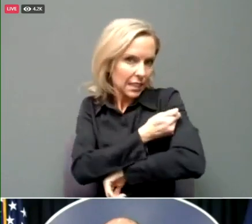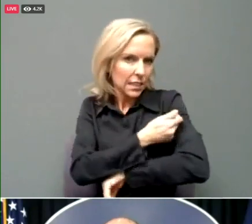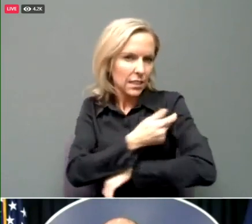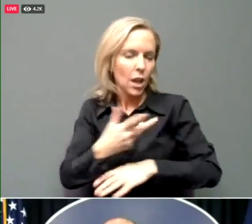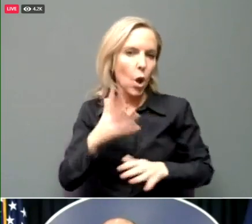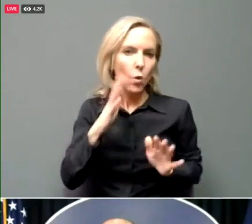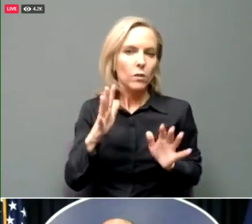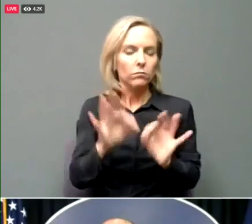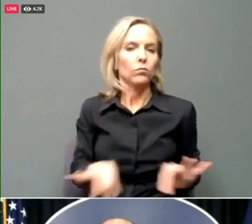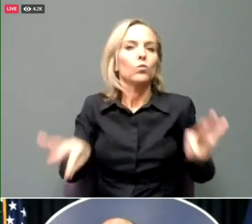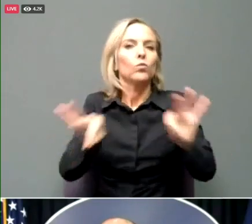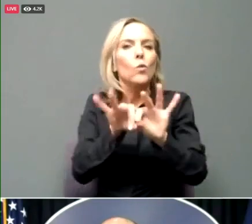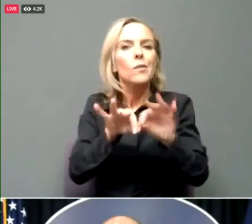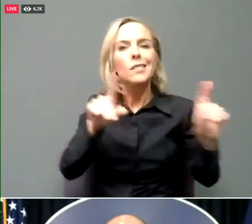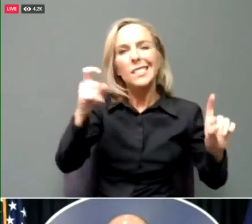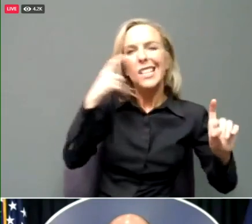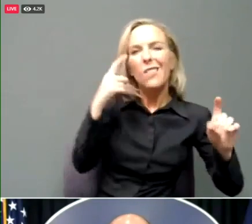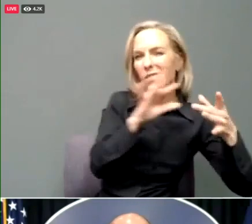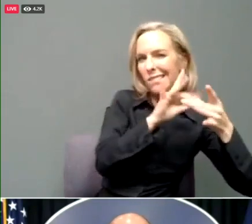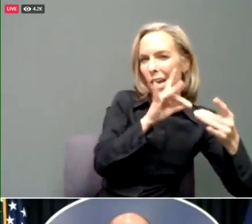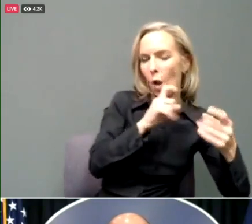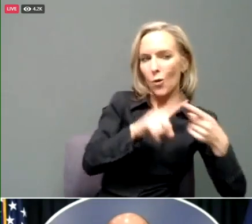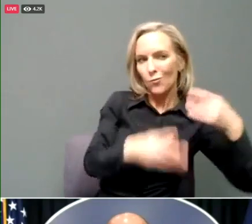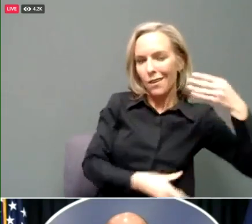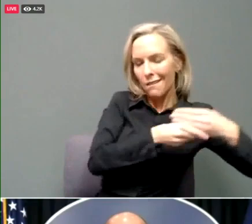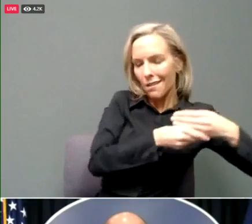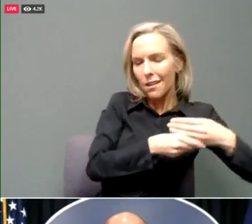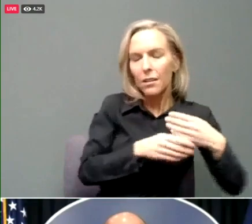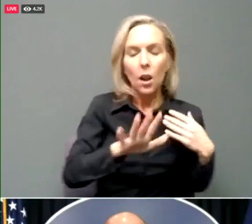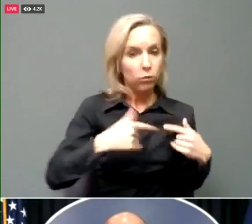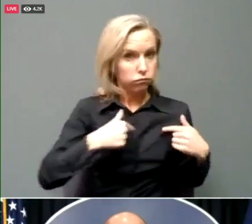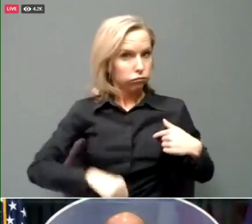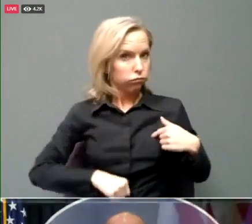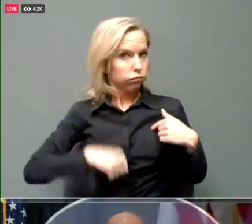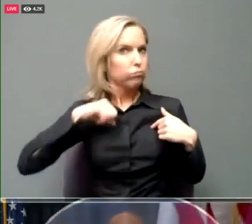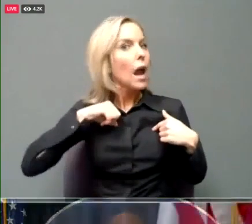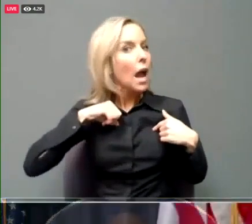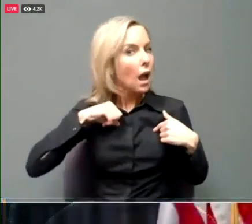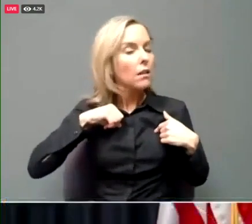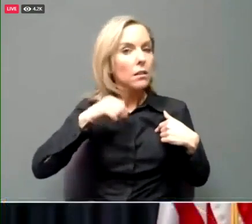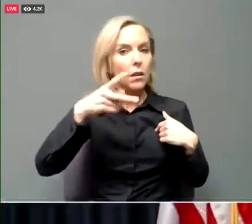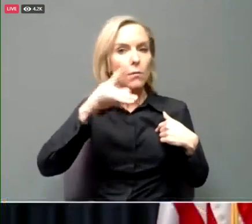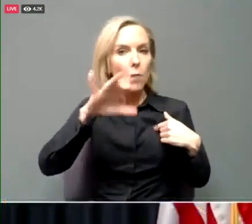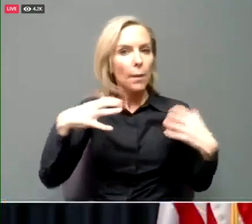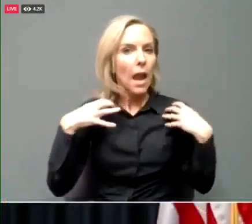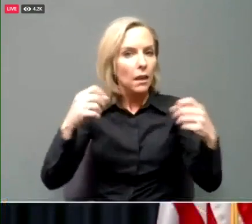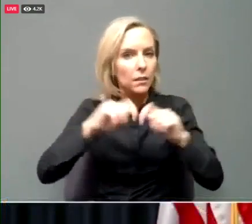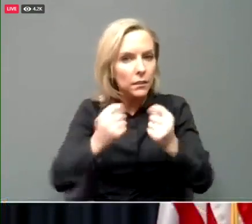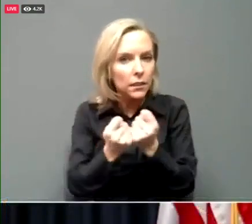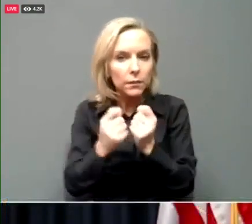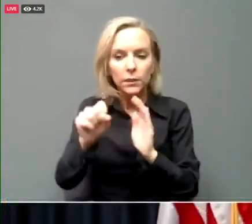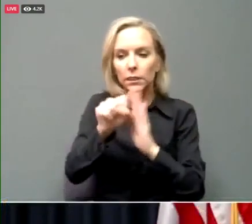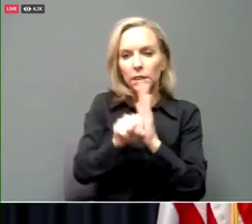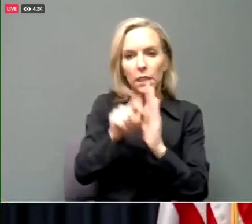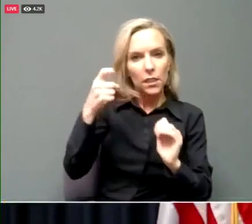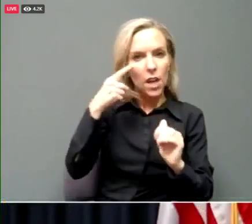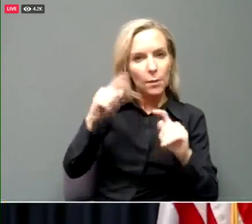governor mentioned. I mean, I'm I'm real proud of the public health team and the state government team at large and the local health departments we've